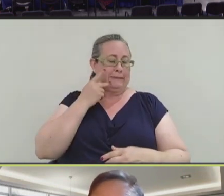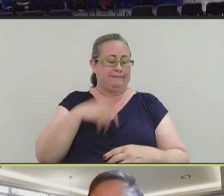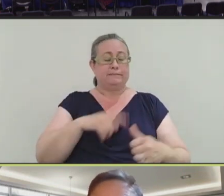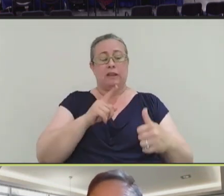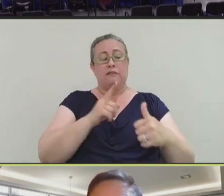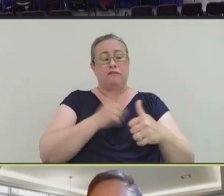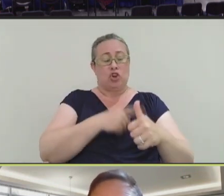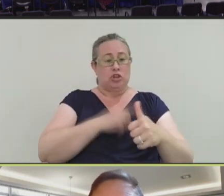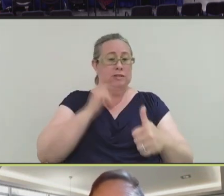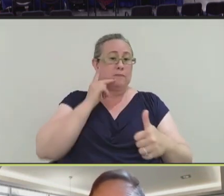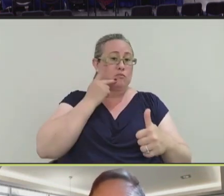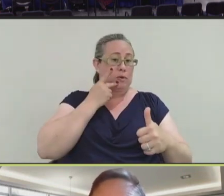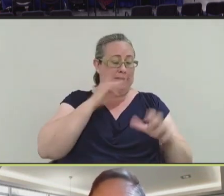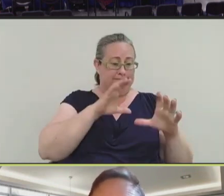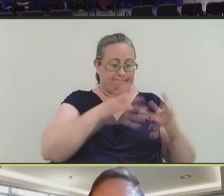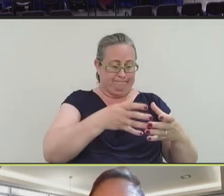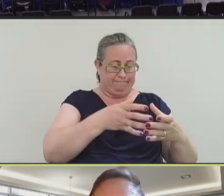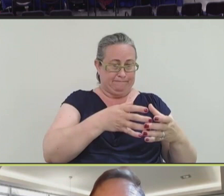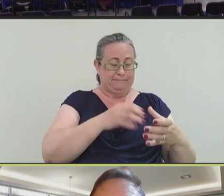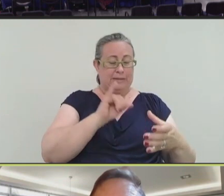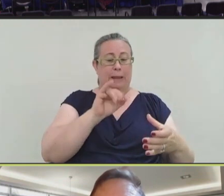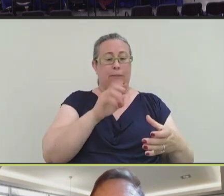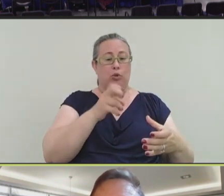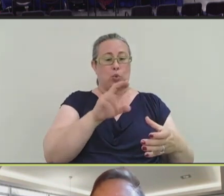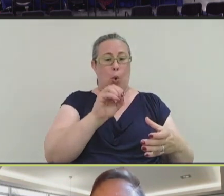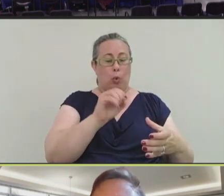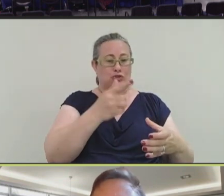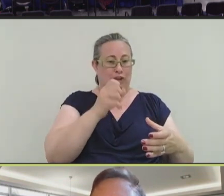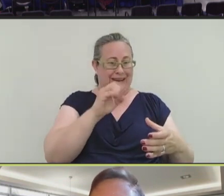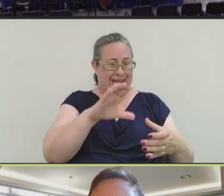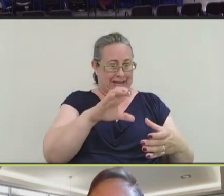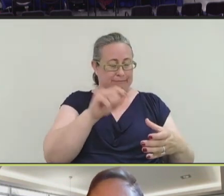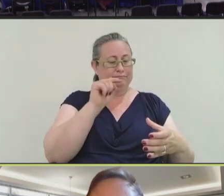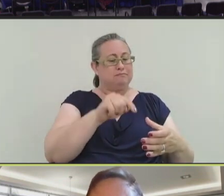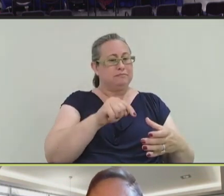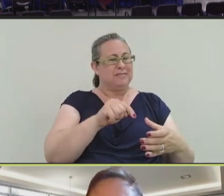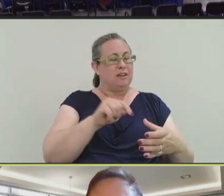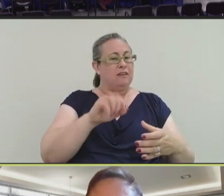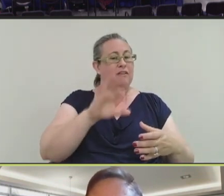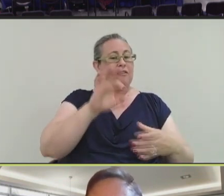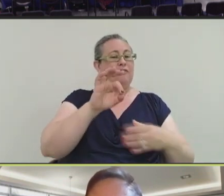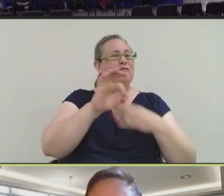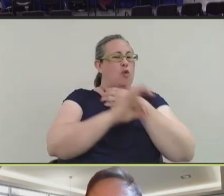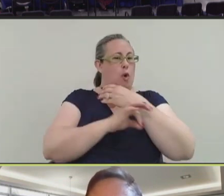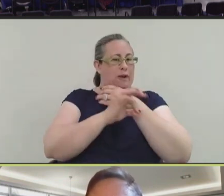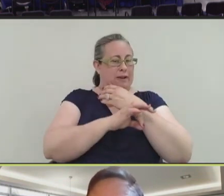proteins that are immunogenic in cancer are foreign proteins, and those really comprise